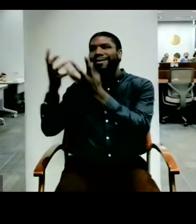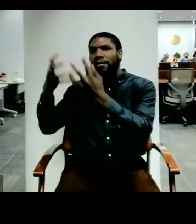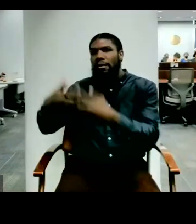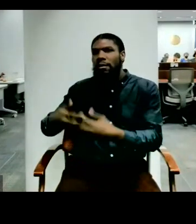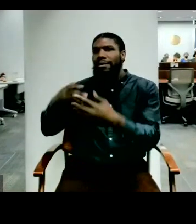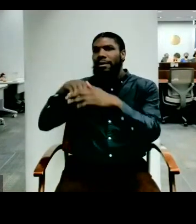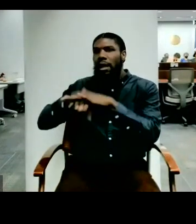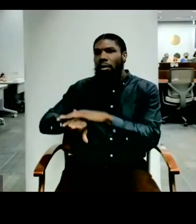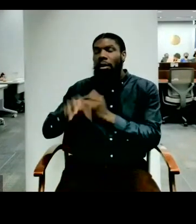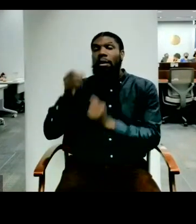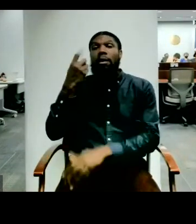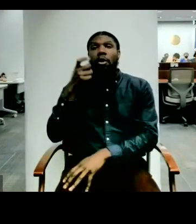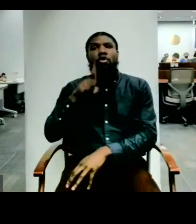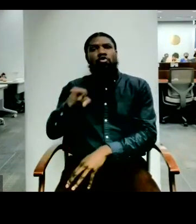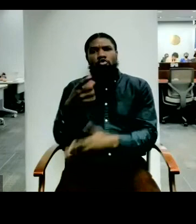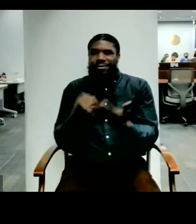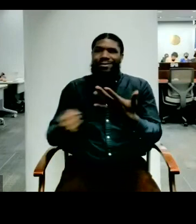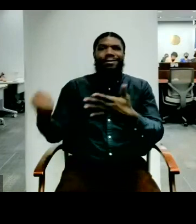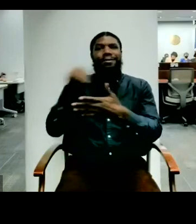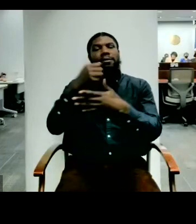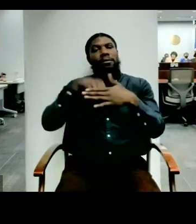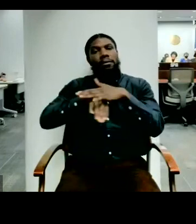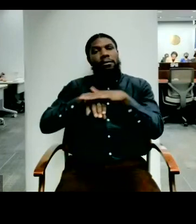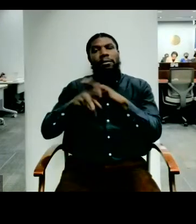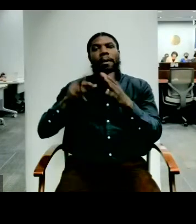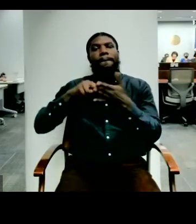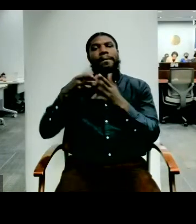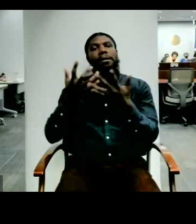into the center of your business, accommodations to overcome it may